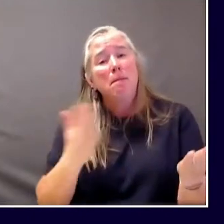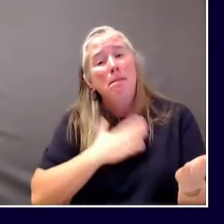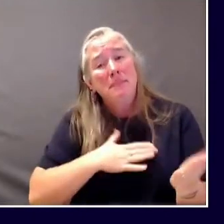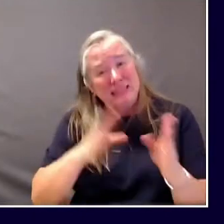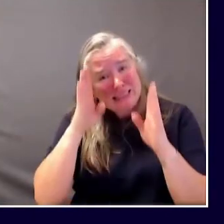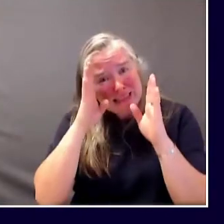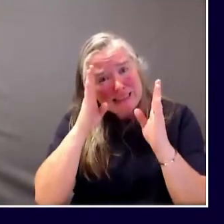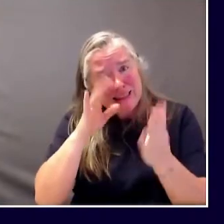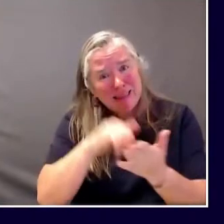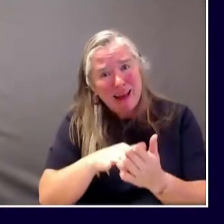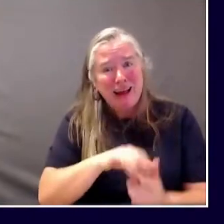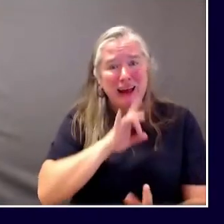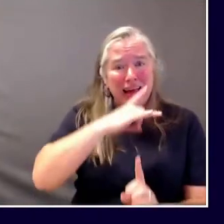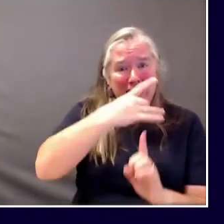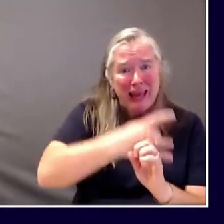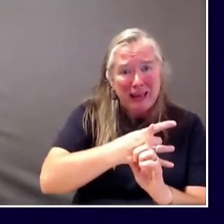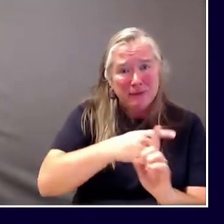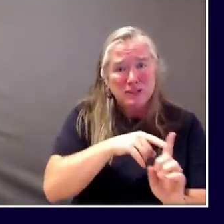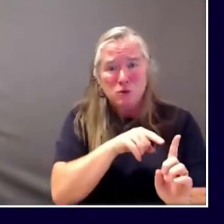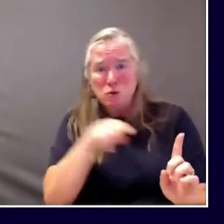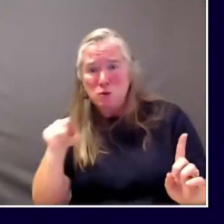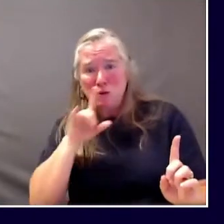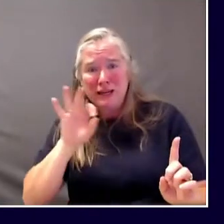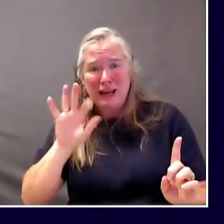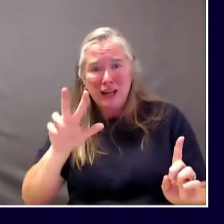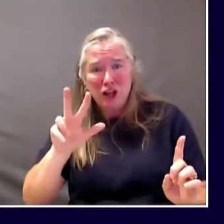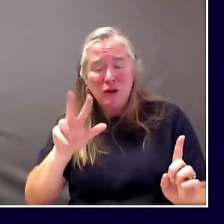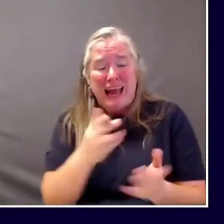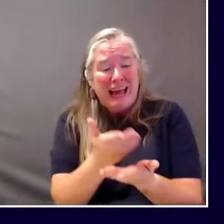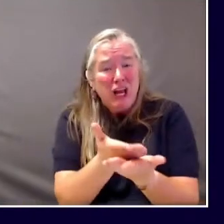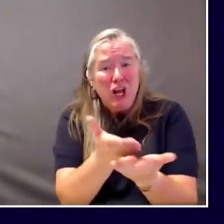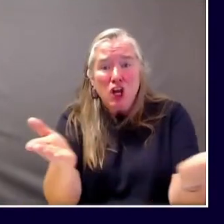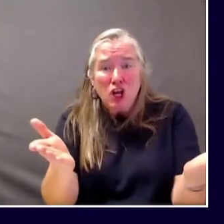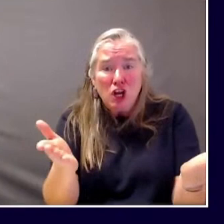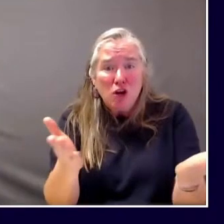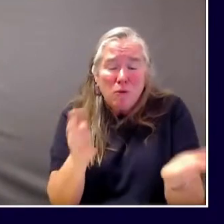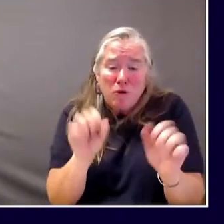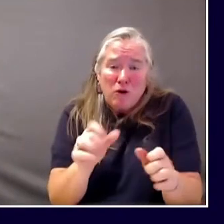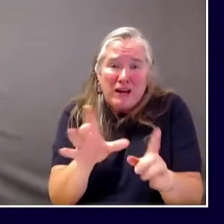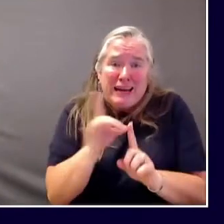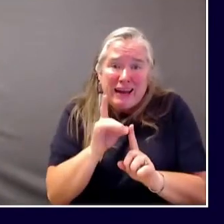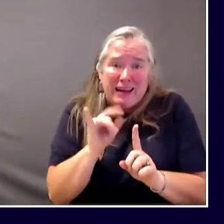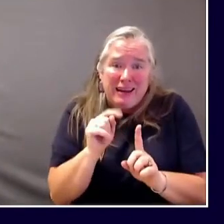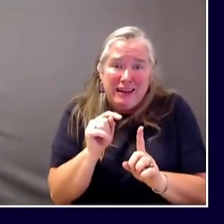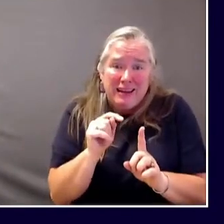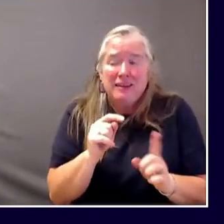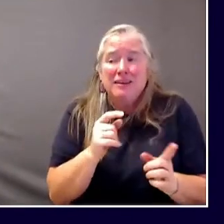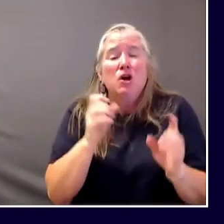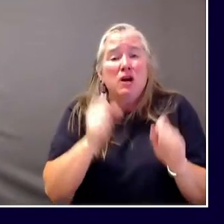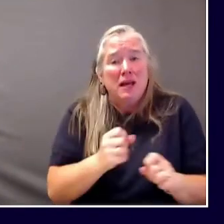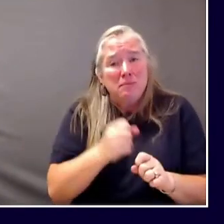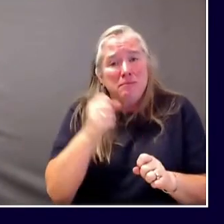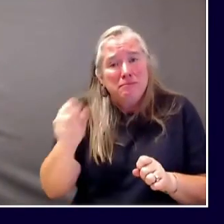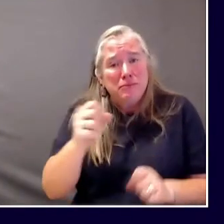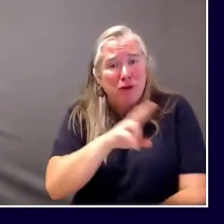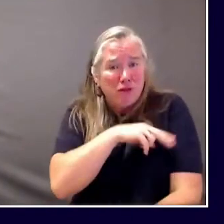anybody can get sick from it anybody can be hospitalized